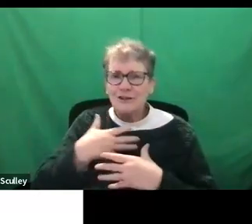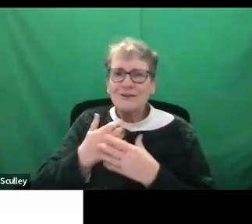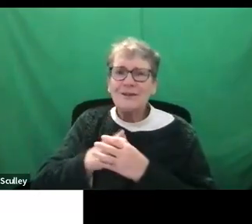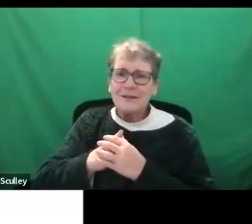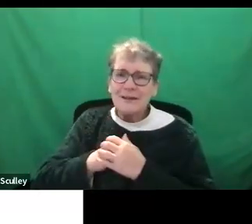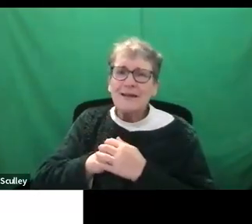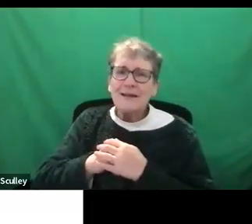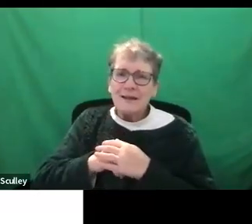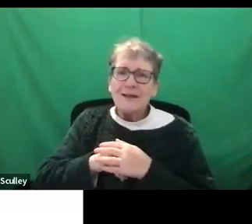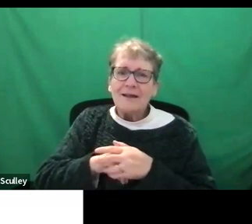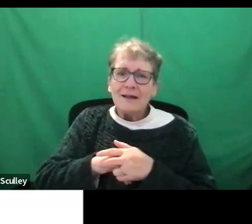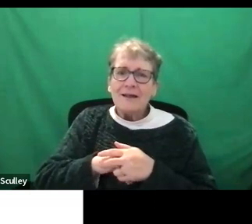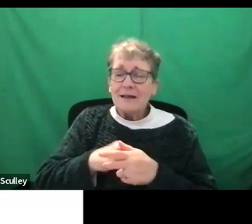Addressing misconceptions and fears.